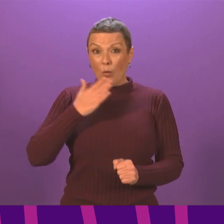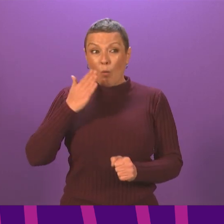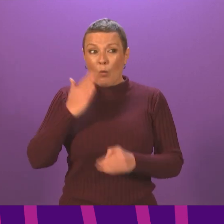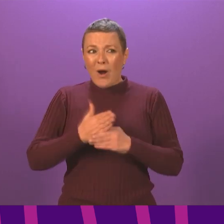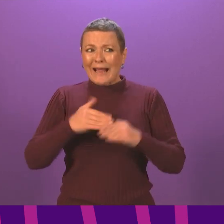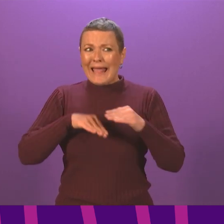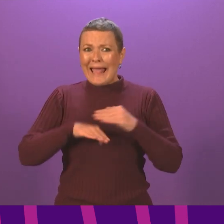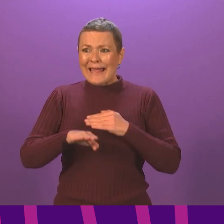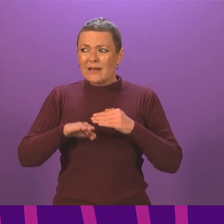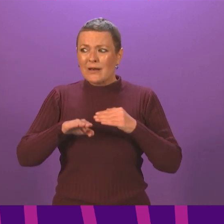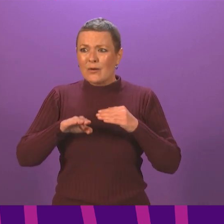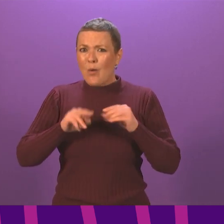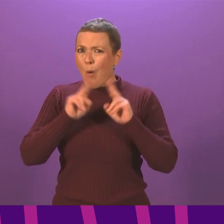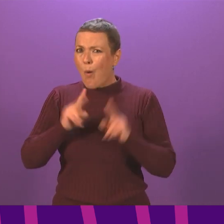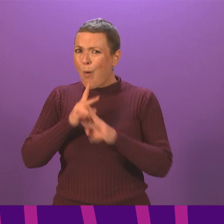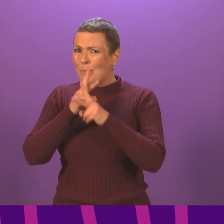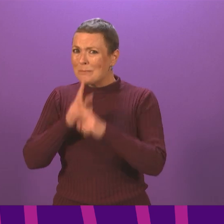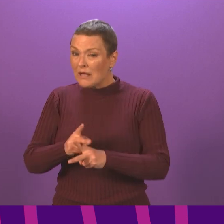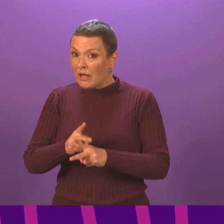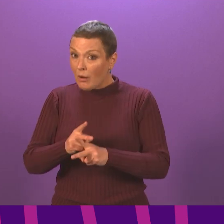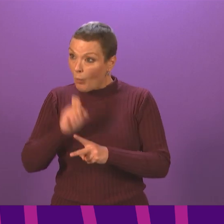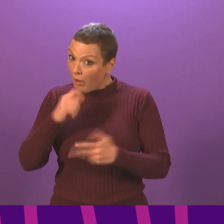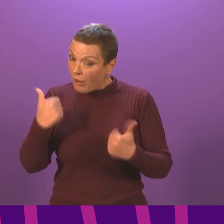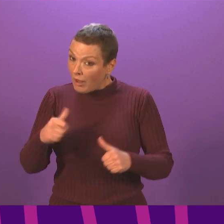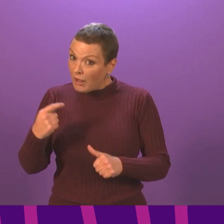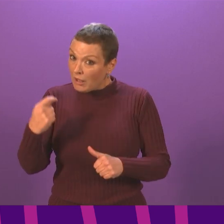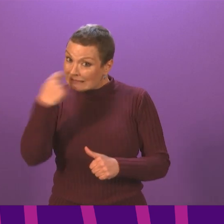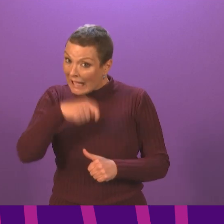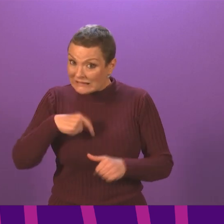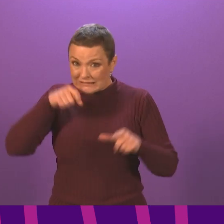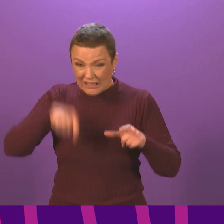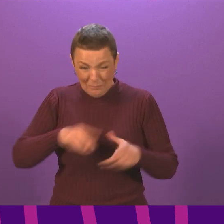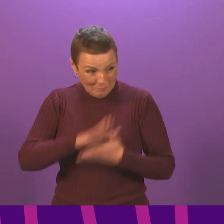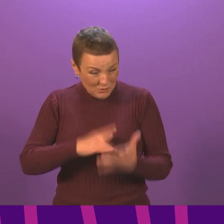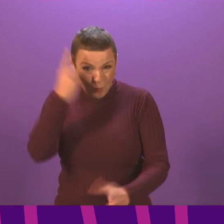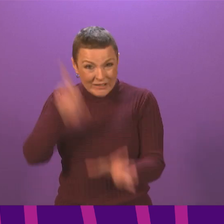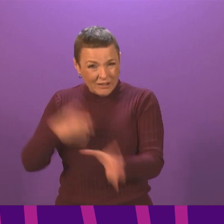access to testing. That will be a year after we went into the pandemic, which seems completely